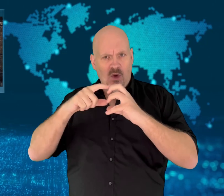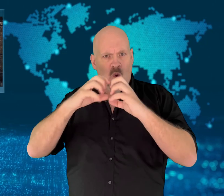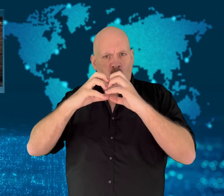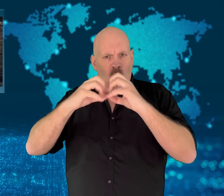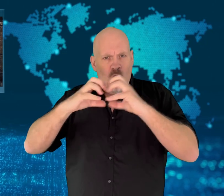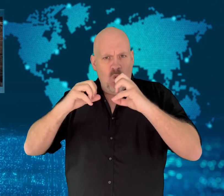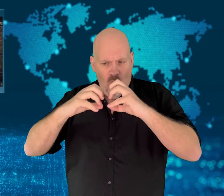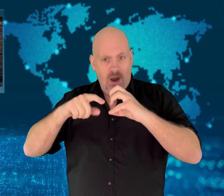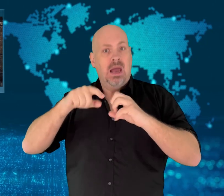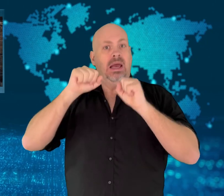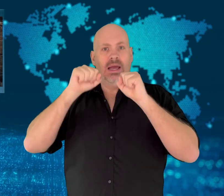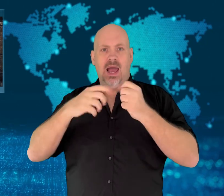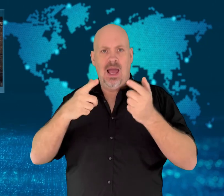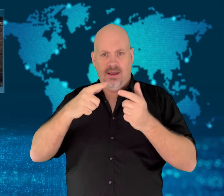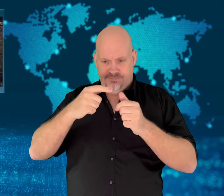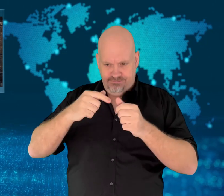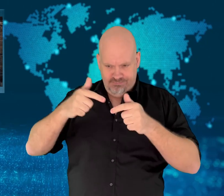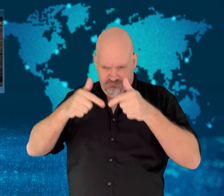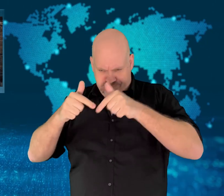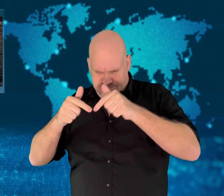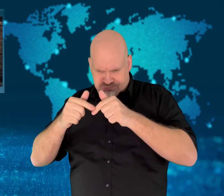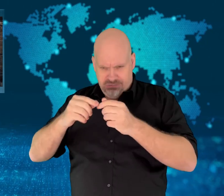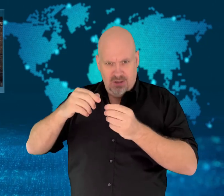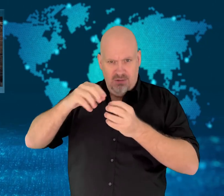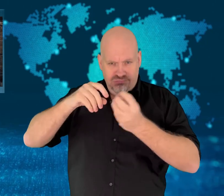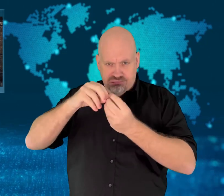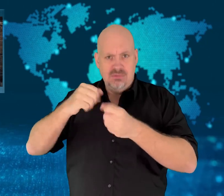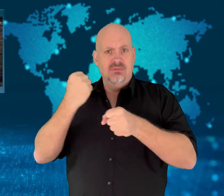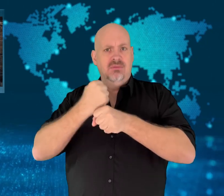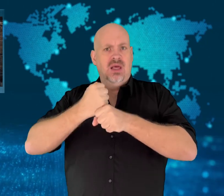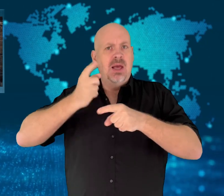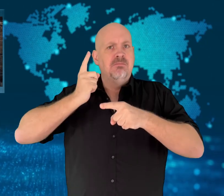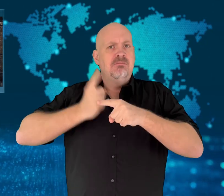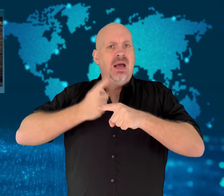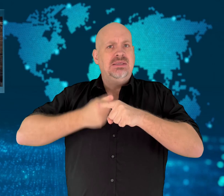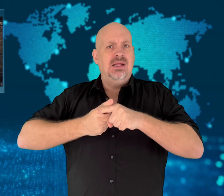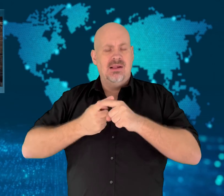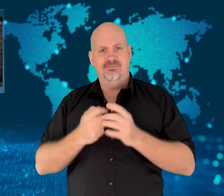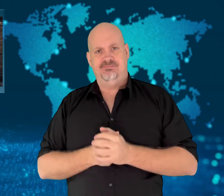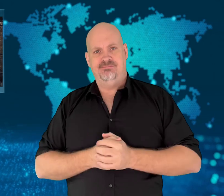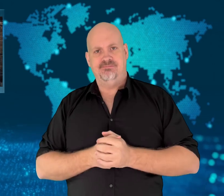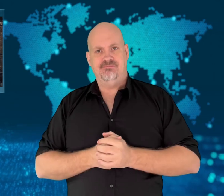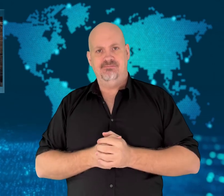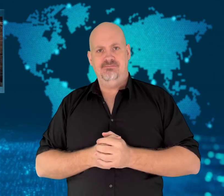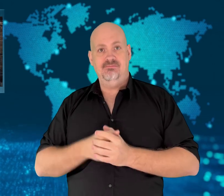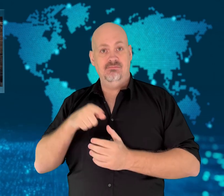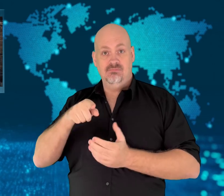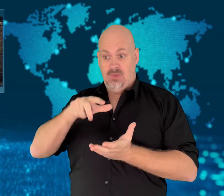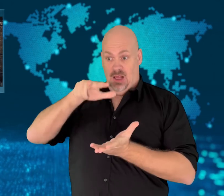If approved, construction of the mine would begin in 2025.